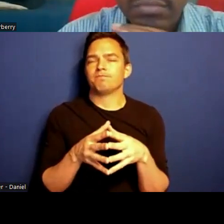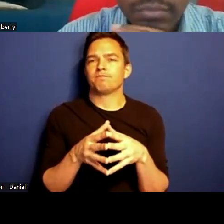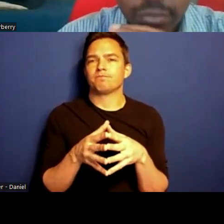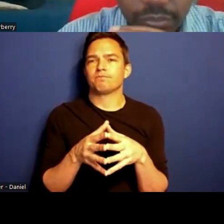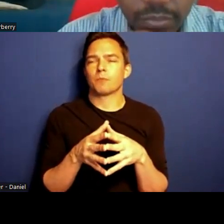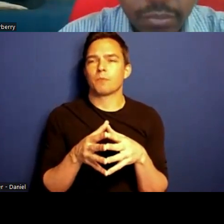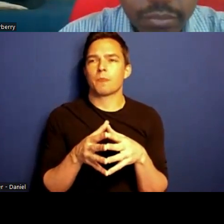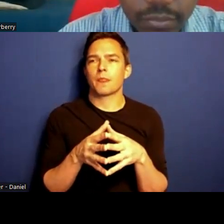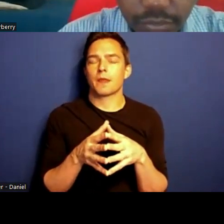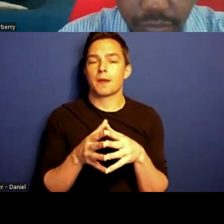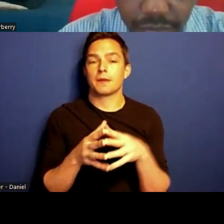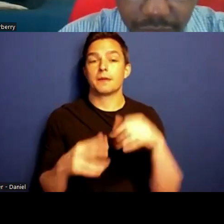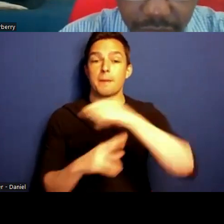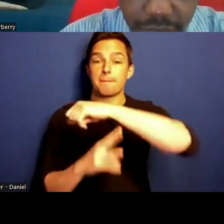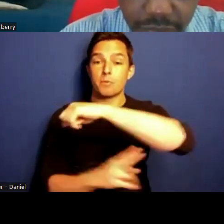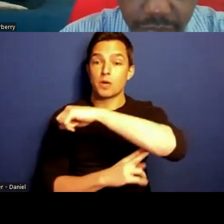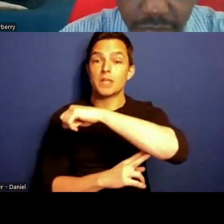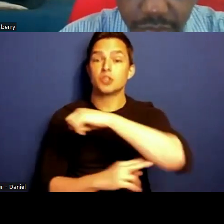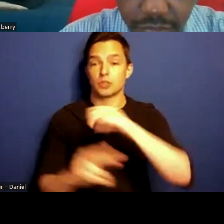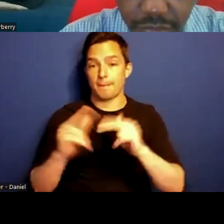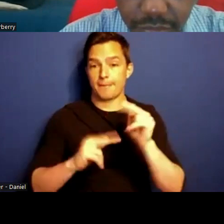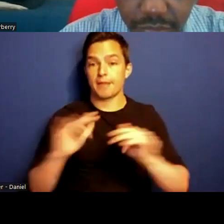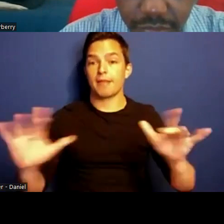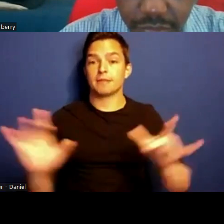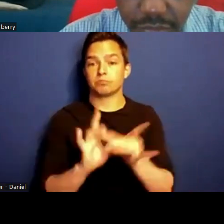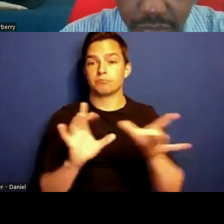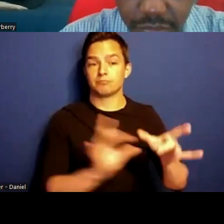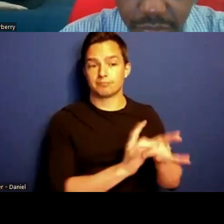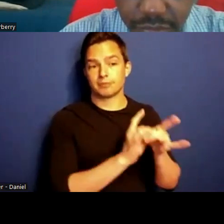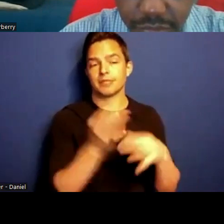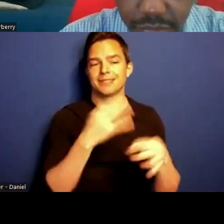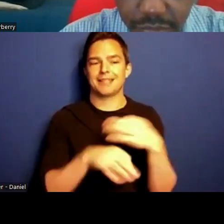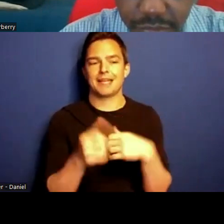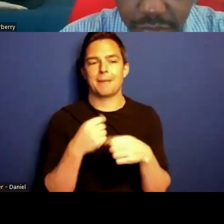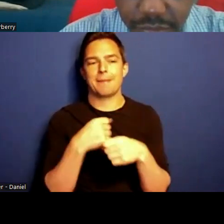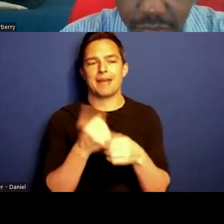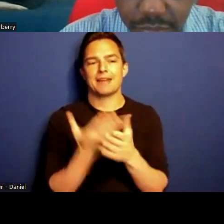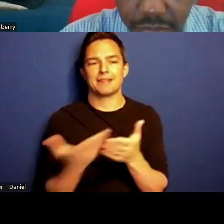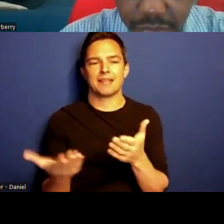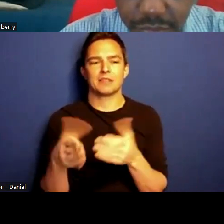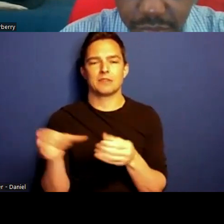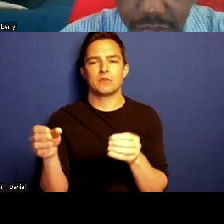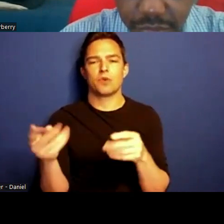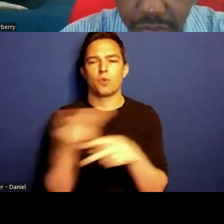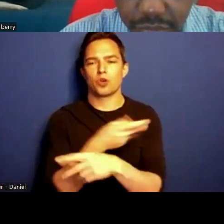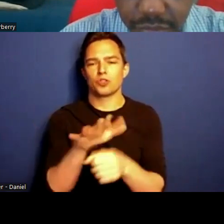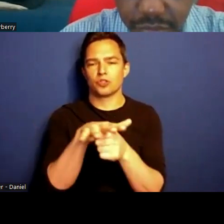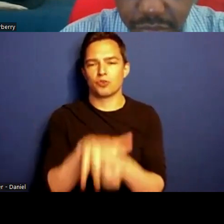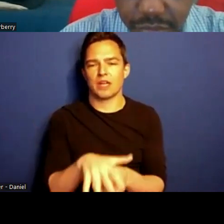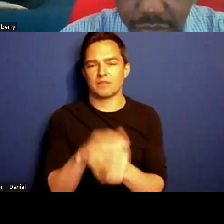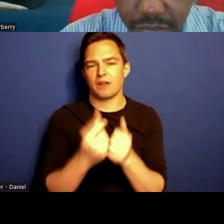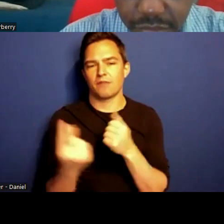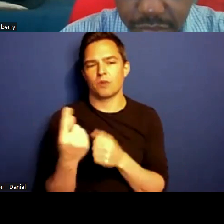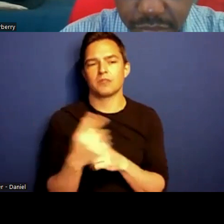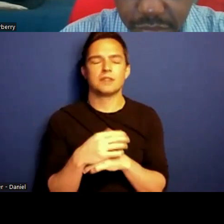bridges as opposed to making things stressful for everyone involved I think there is a really value